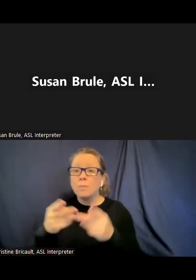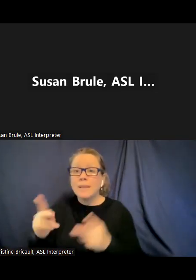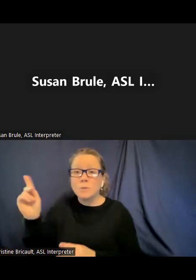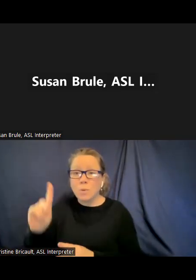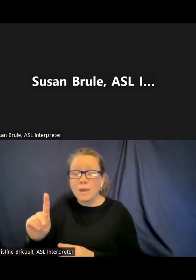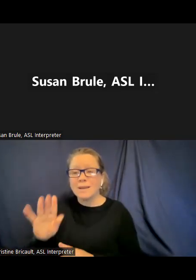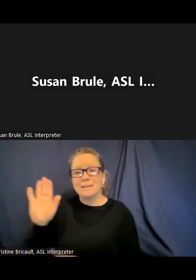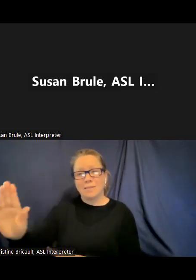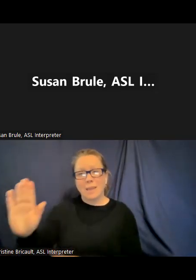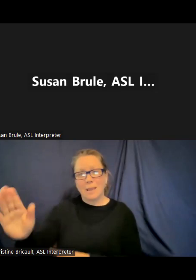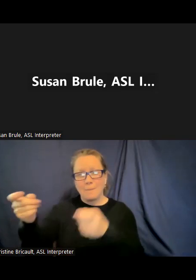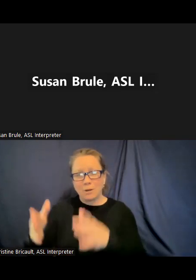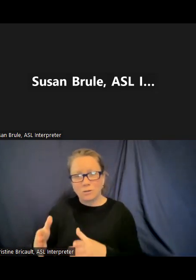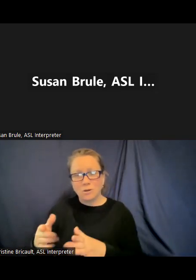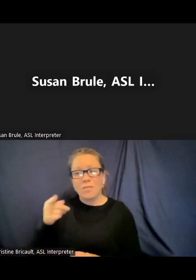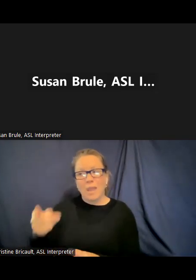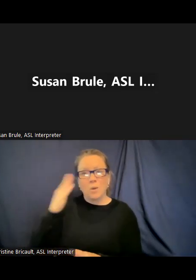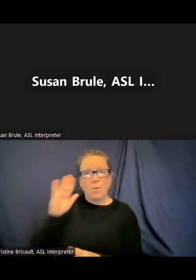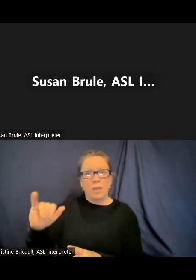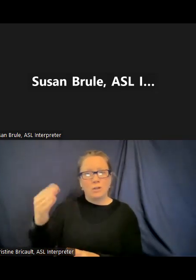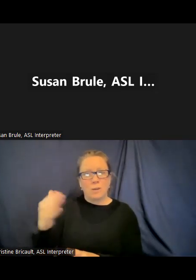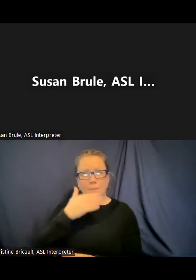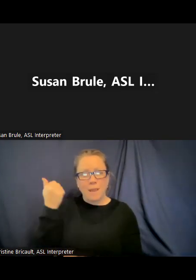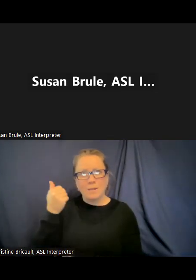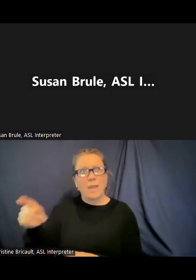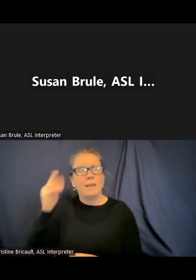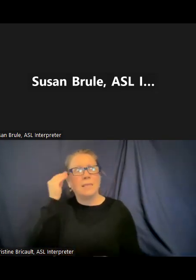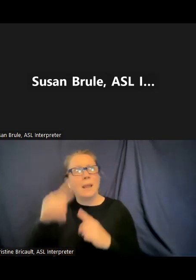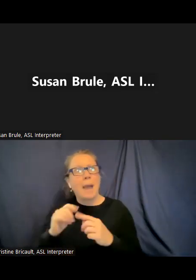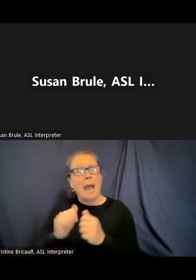because they know the job the best. They might be able to think of some work-around that could help this person.